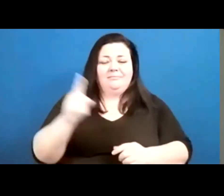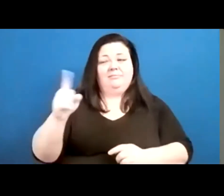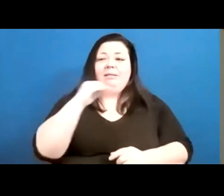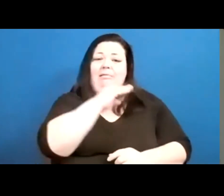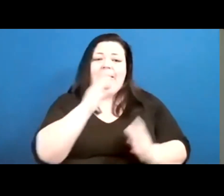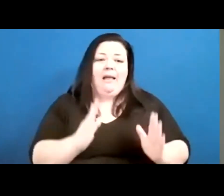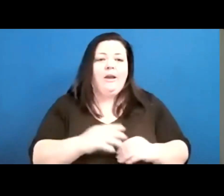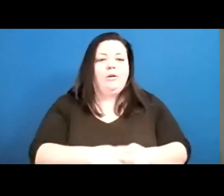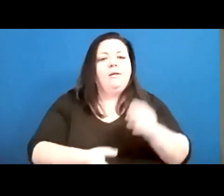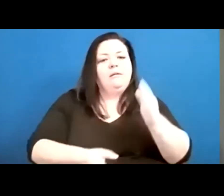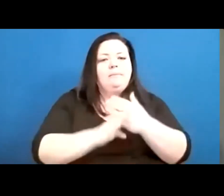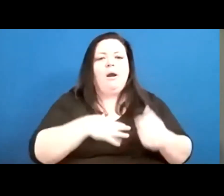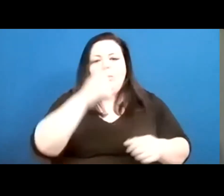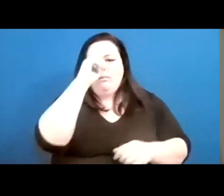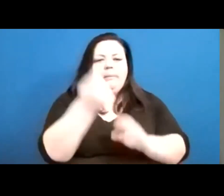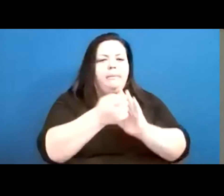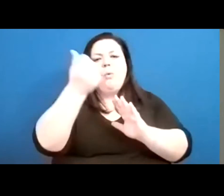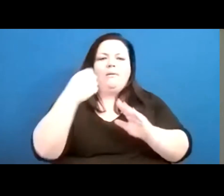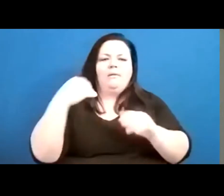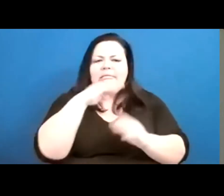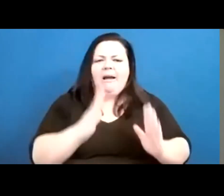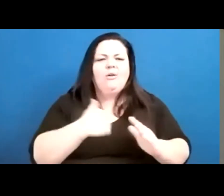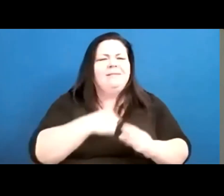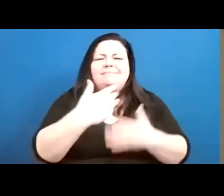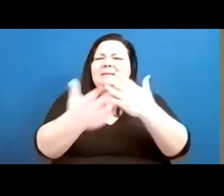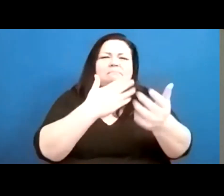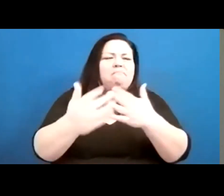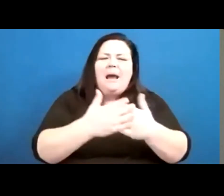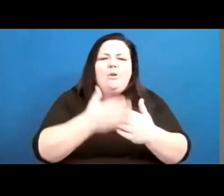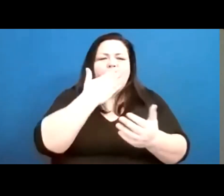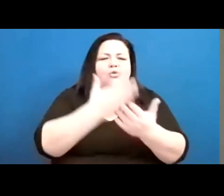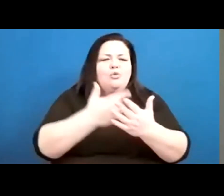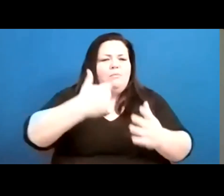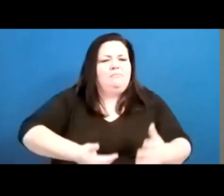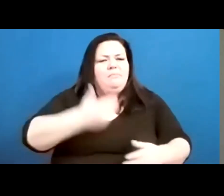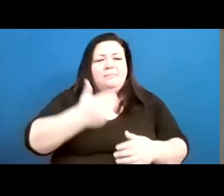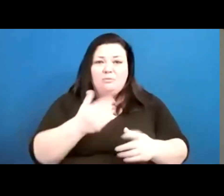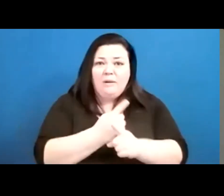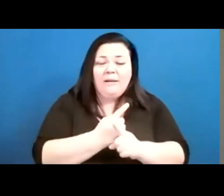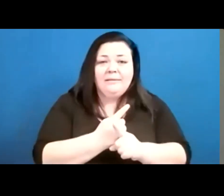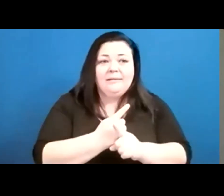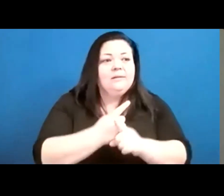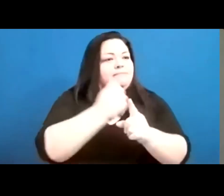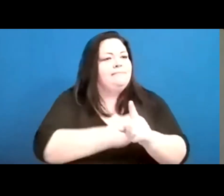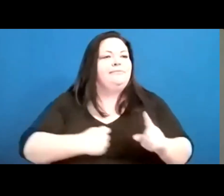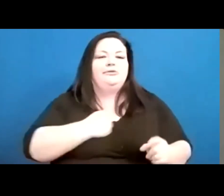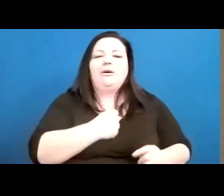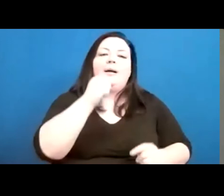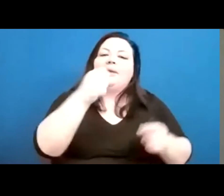kicks my own thoughts out and says liar,/ and it doesn’t matter how good a clock i am,/ does it? sorry, i’m trying not to be combative, only//